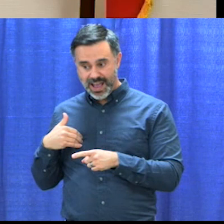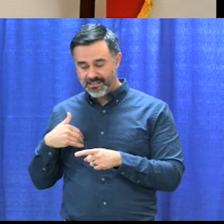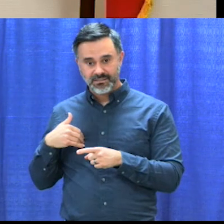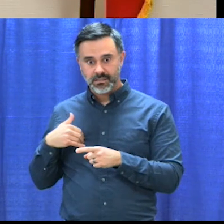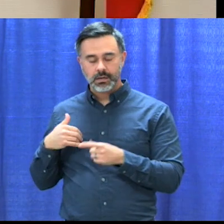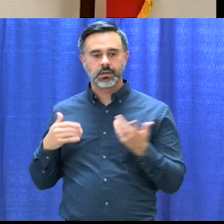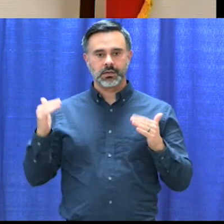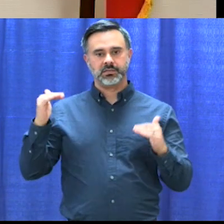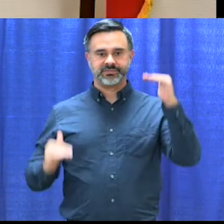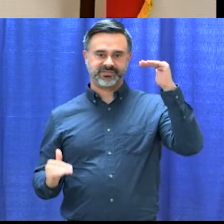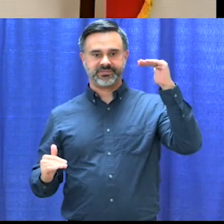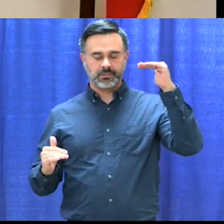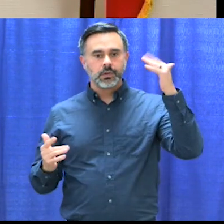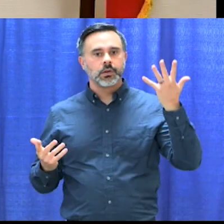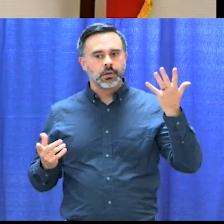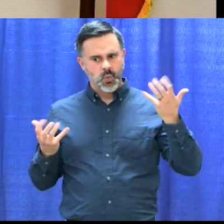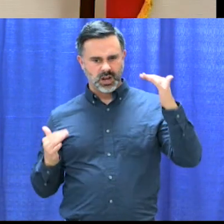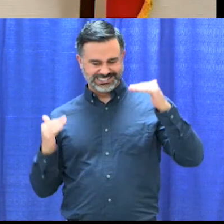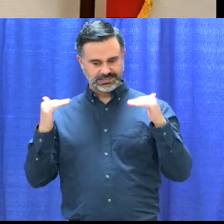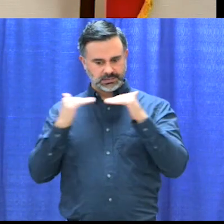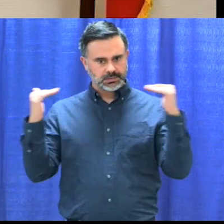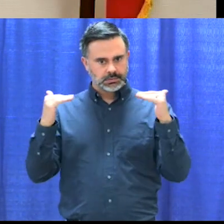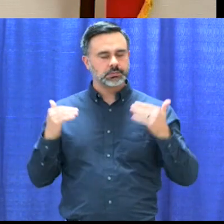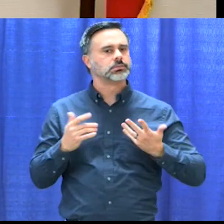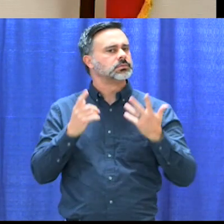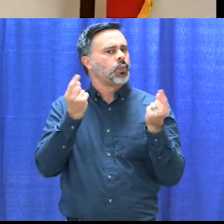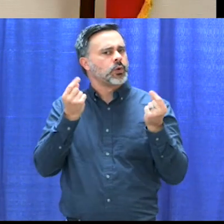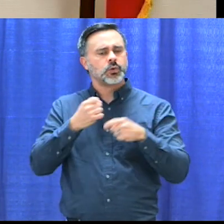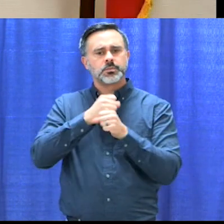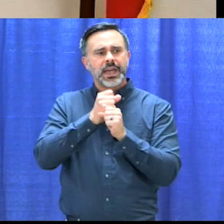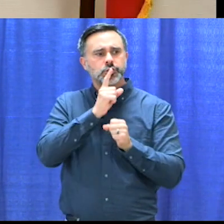How do we ensure that during the pandemic our students get access to the technology